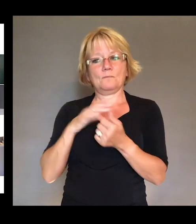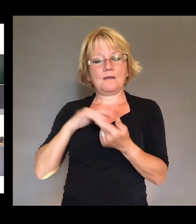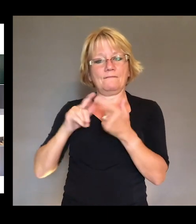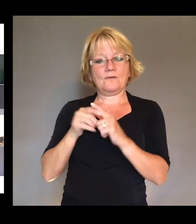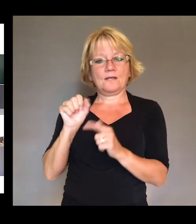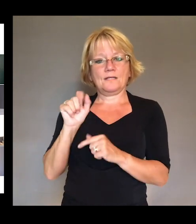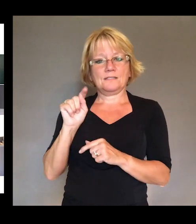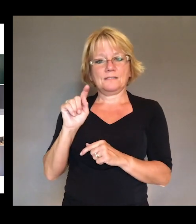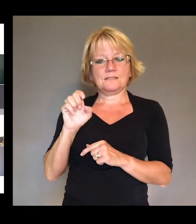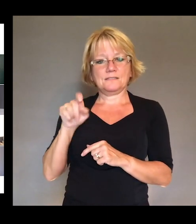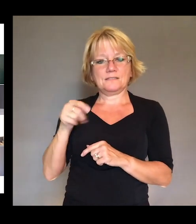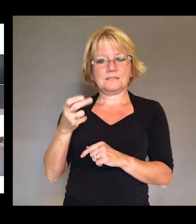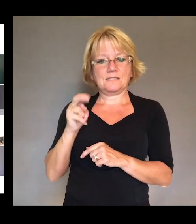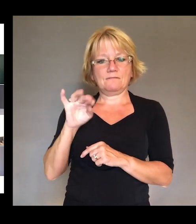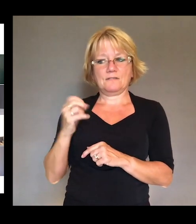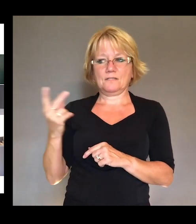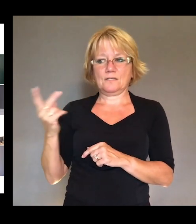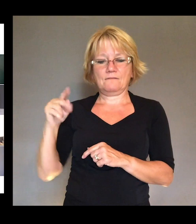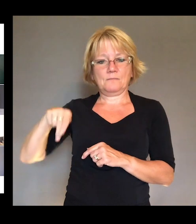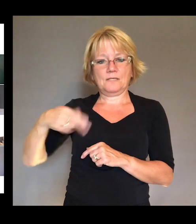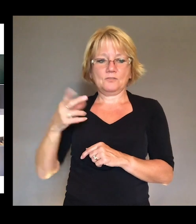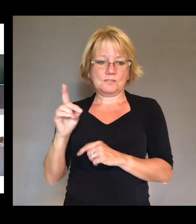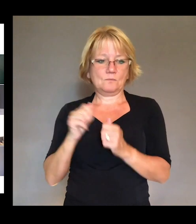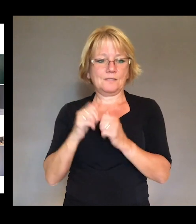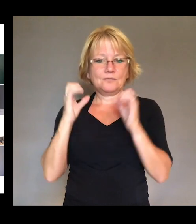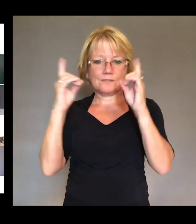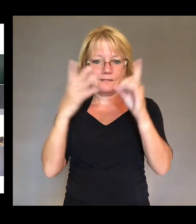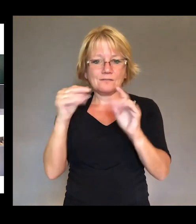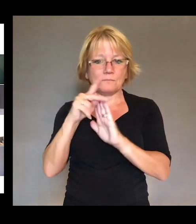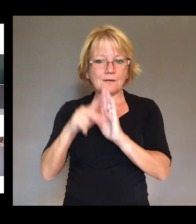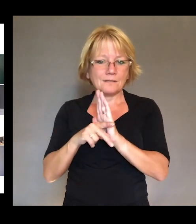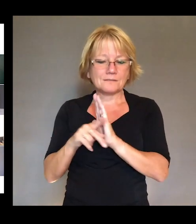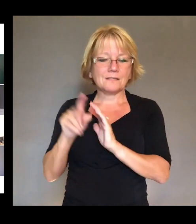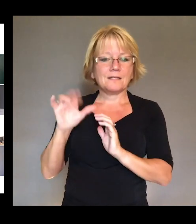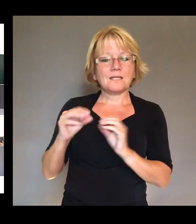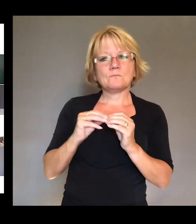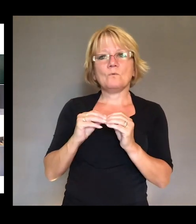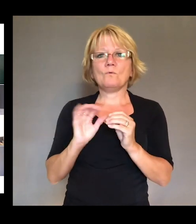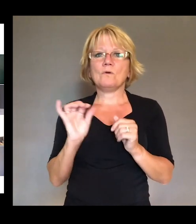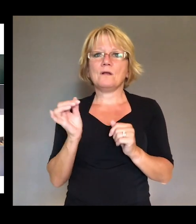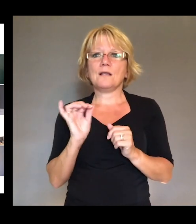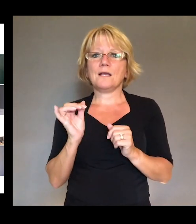who's also has her doctorate in education, leadership and policy. And it's kind of more of like